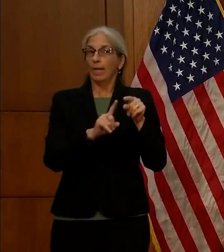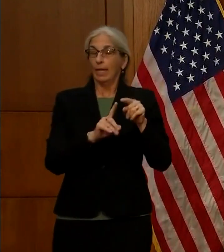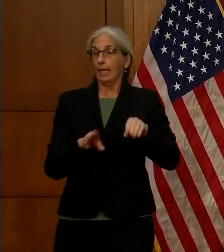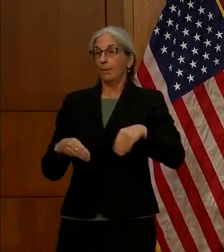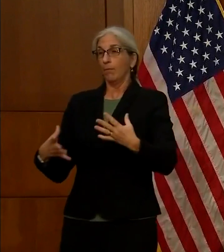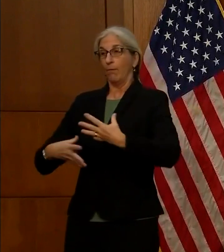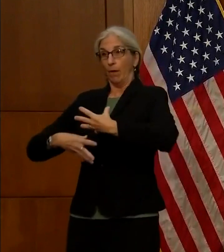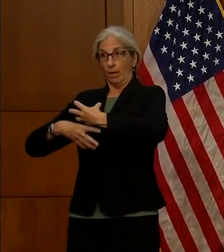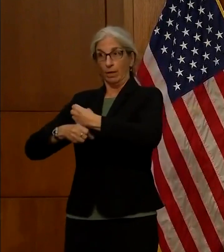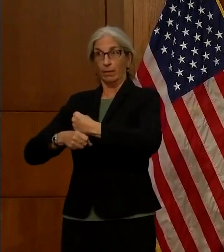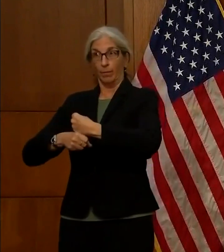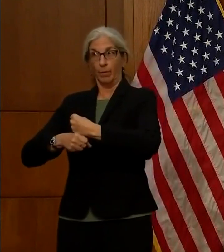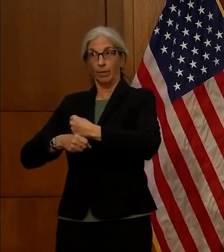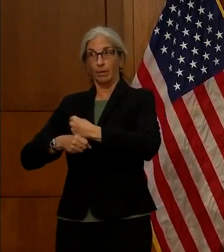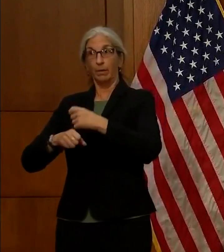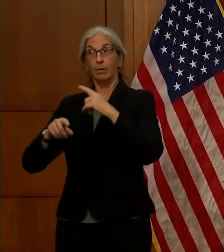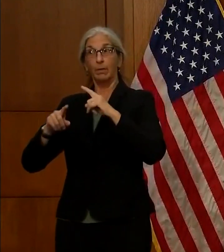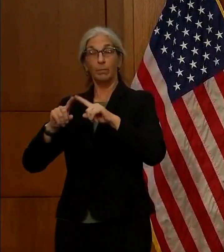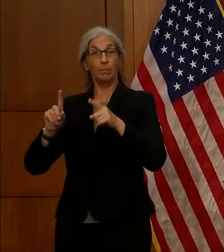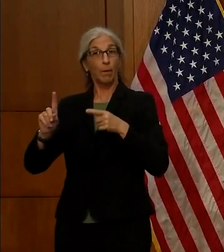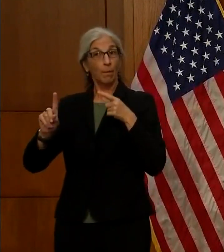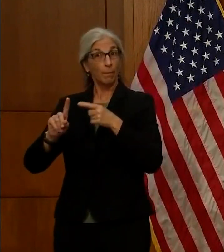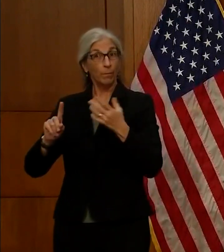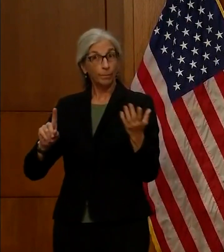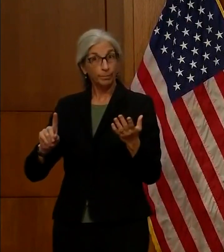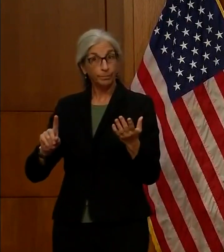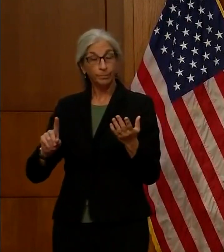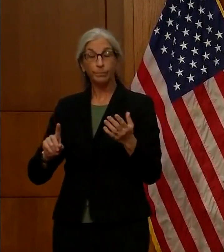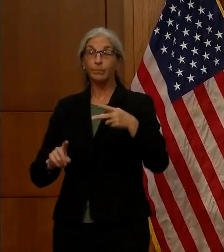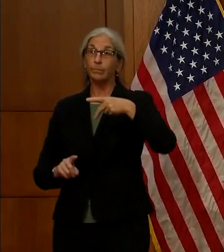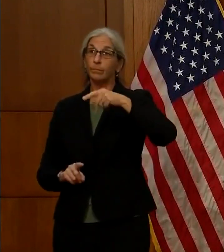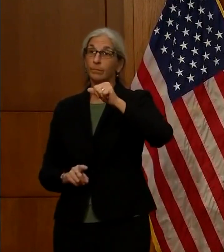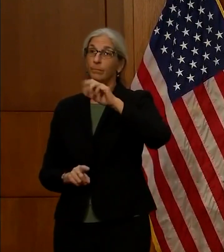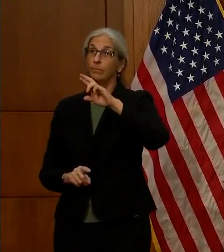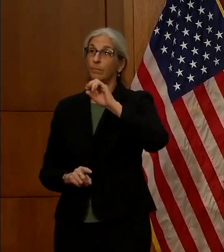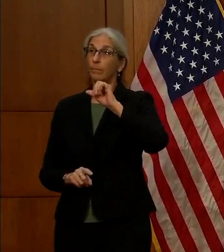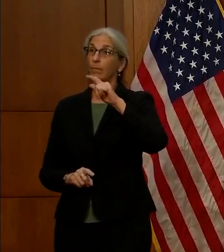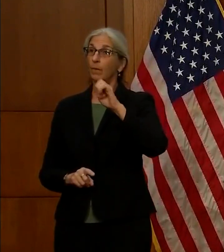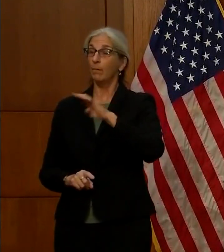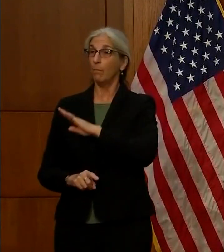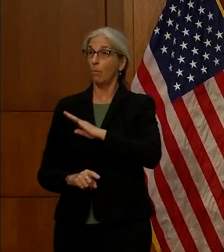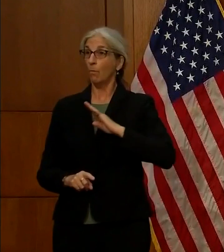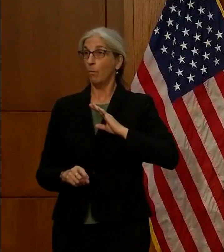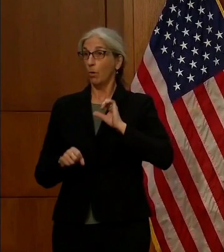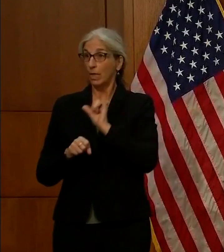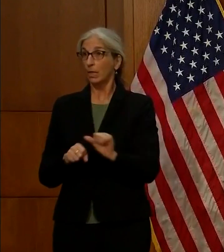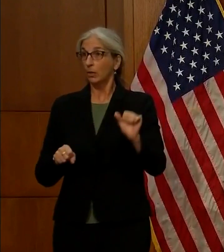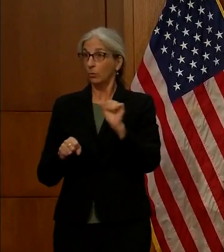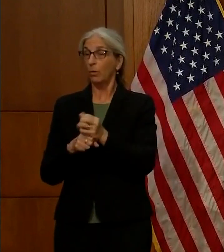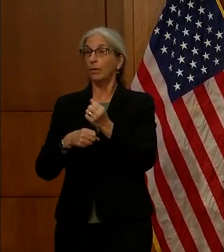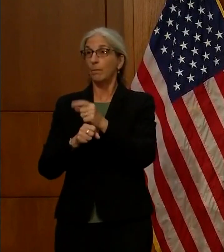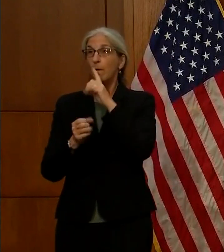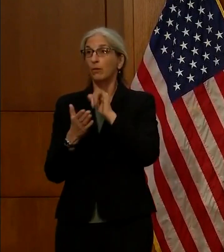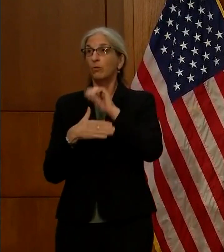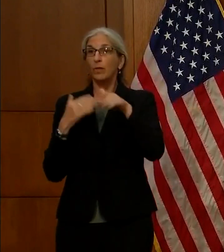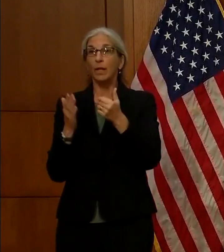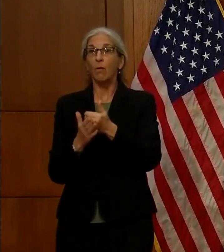THE CODE SECTION SO HE HAS PROVIDED A SUMMARY BUT LONG AND SHORT OF IT IS- ANDRE. PRO